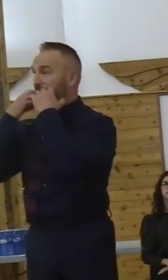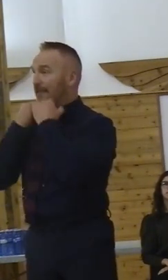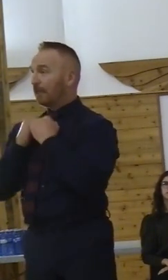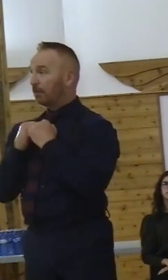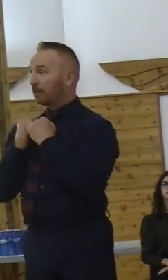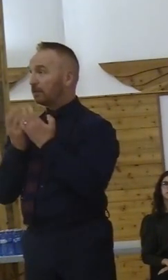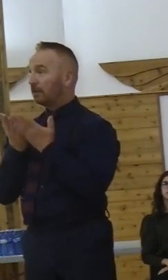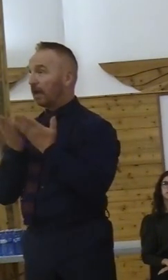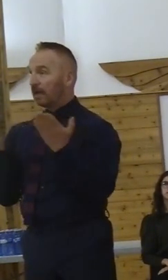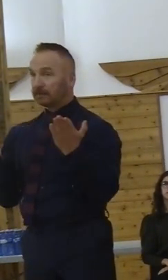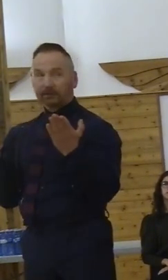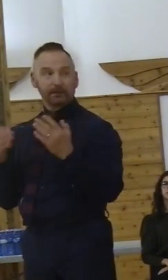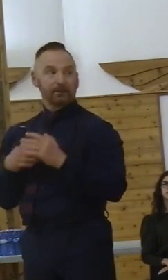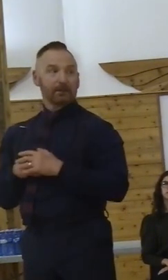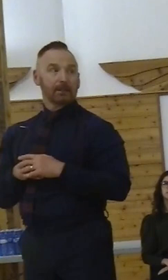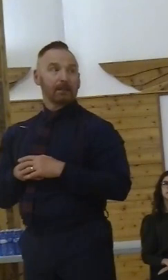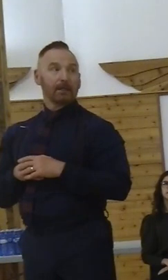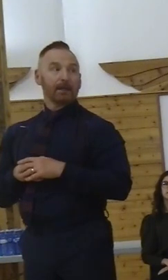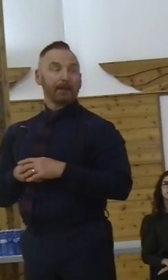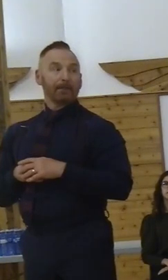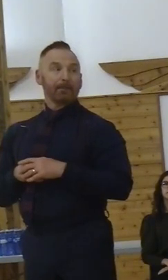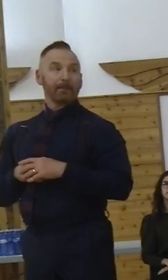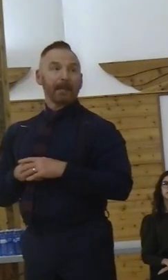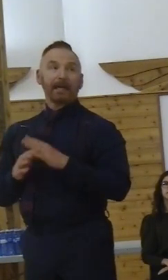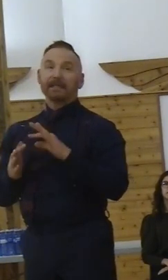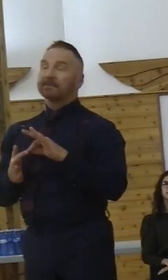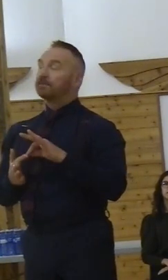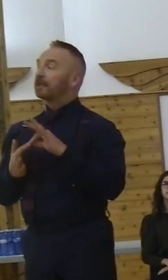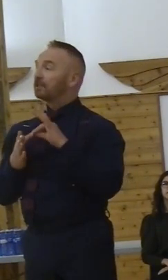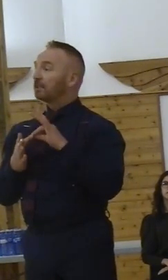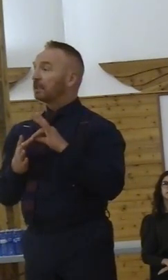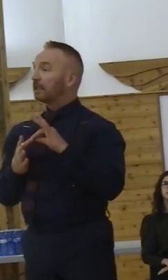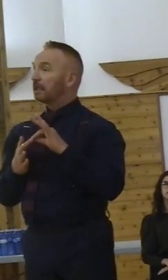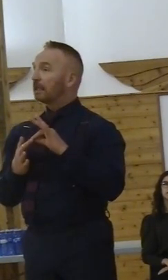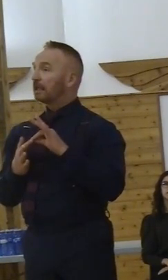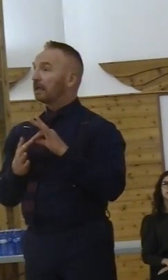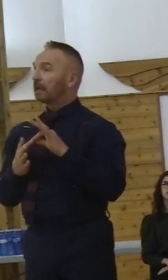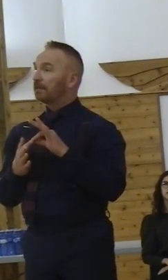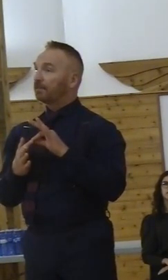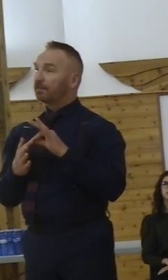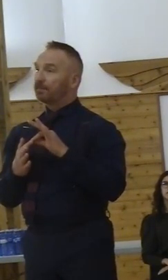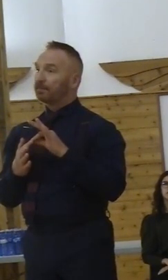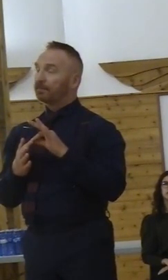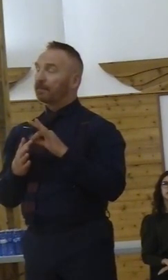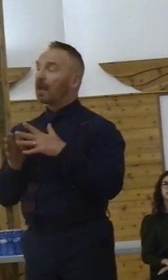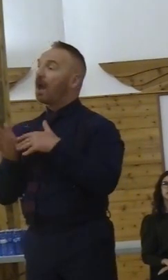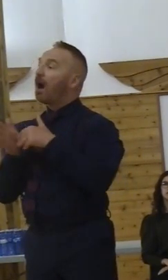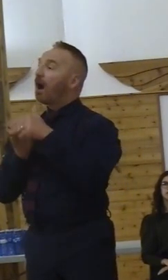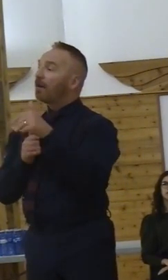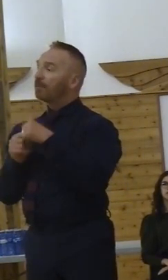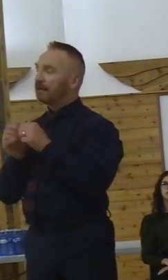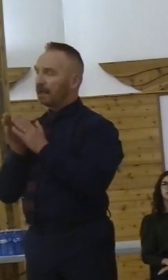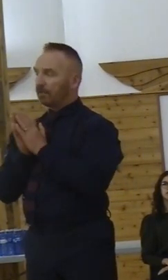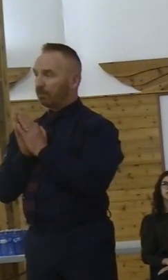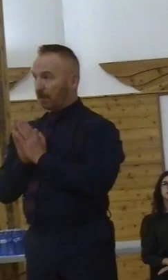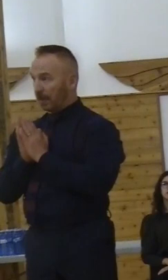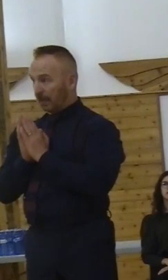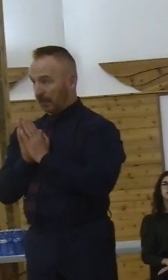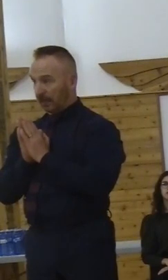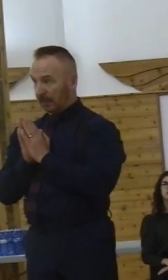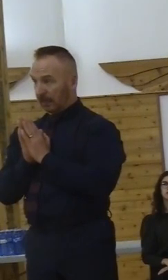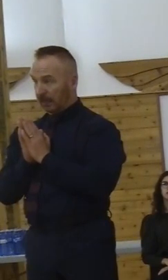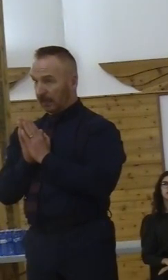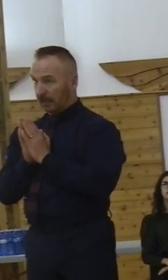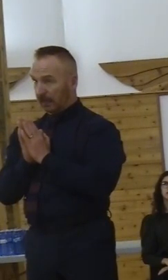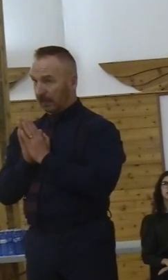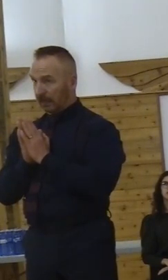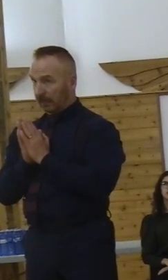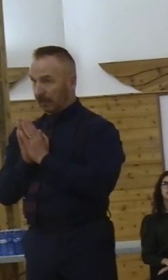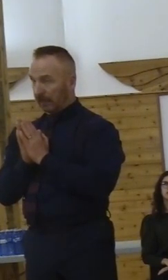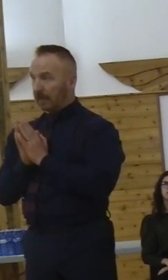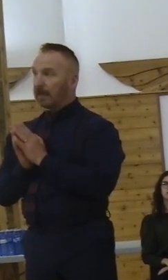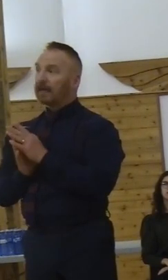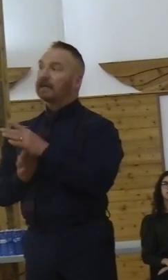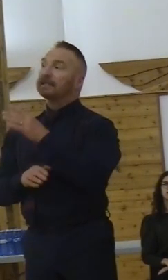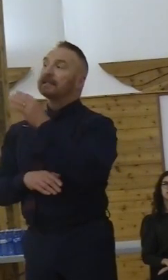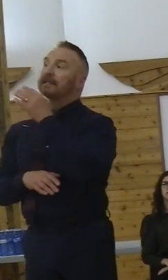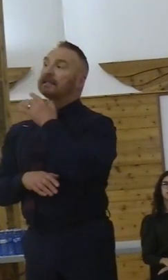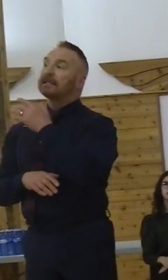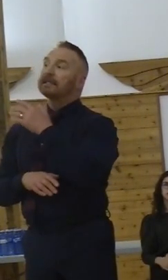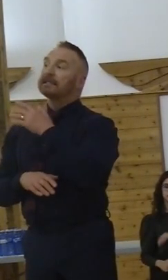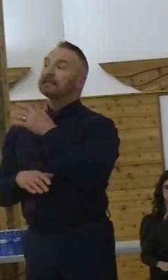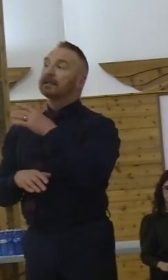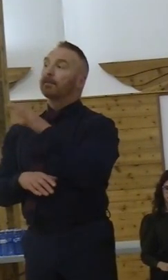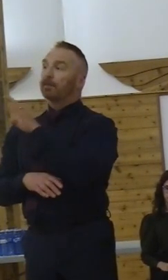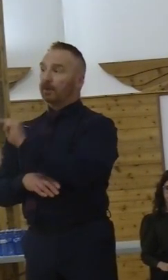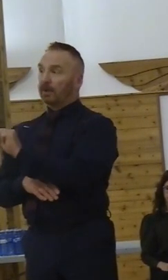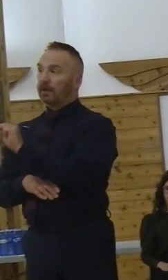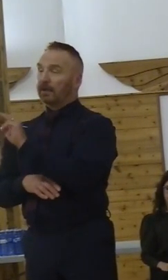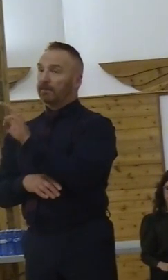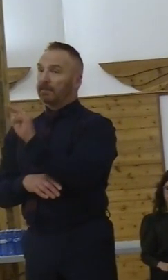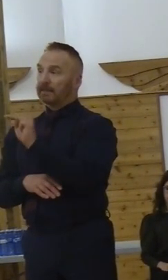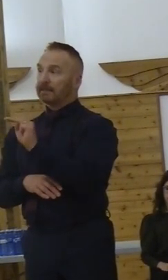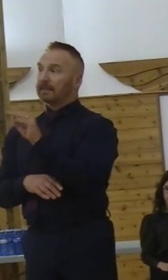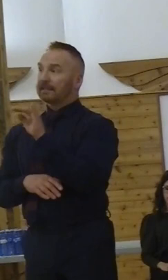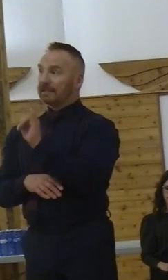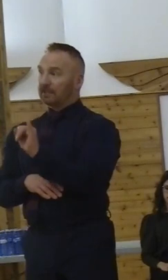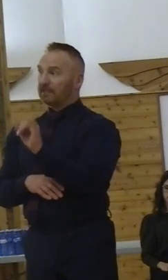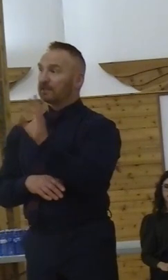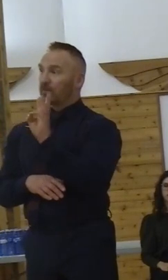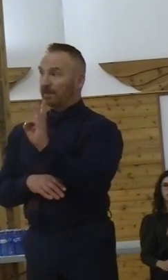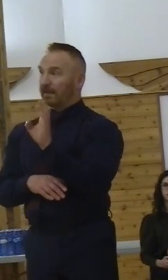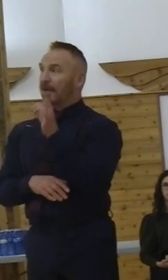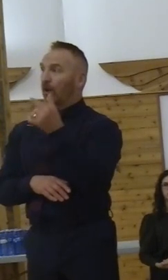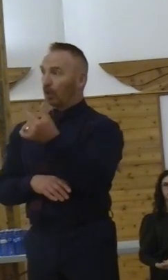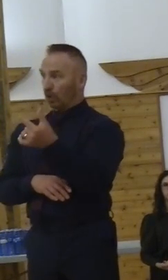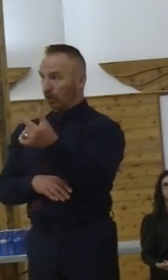And especially when it comes to, I often pray these women be found that have gone missing.